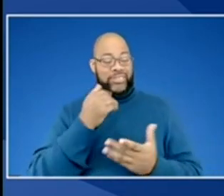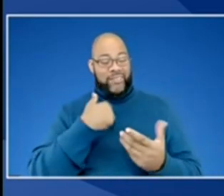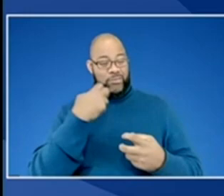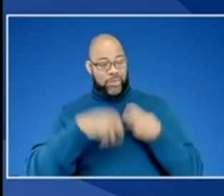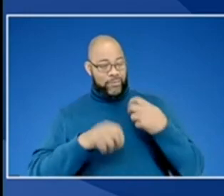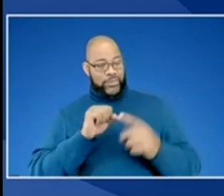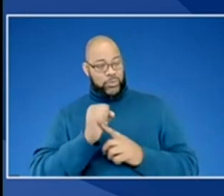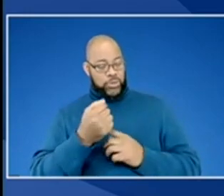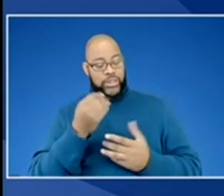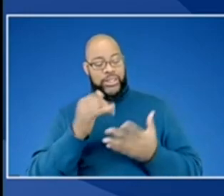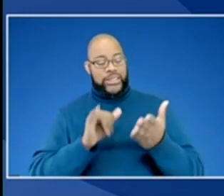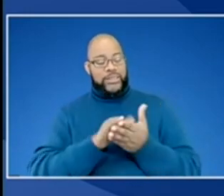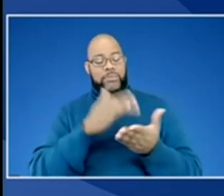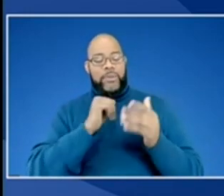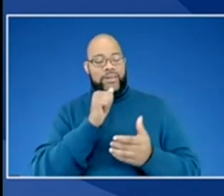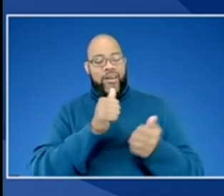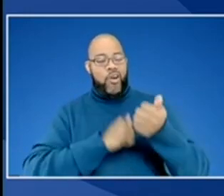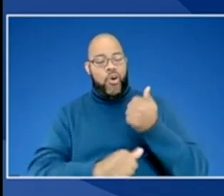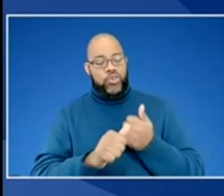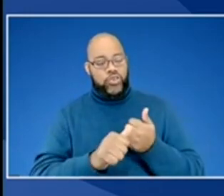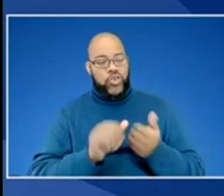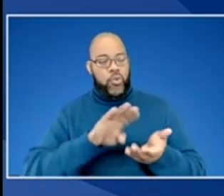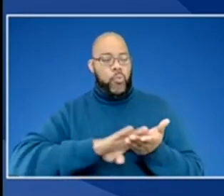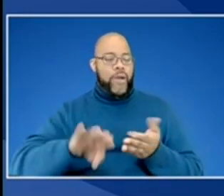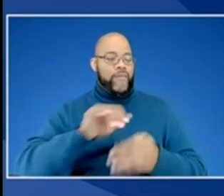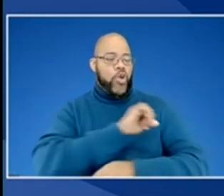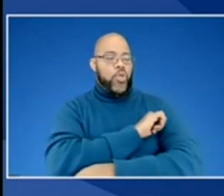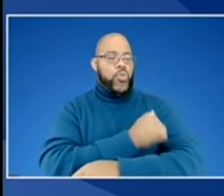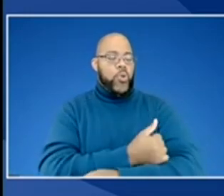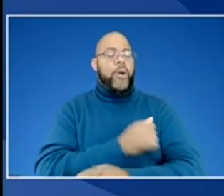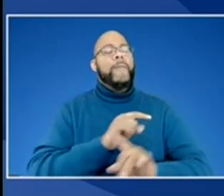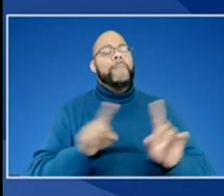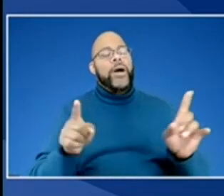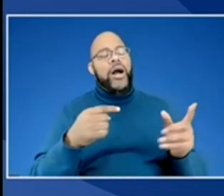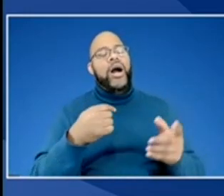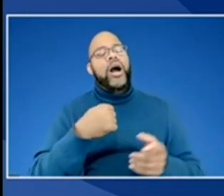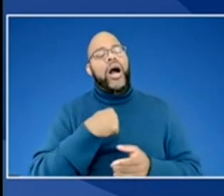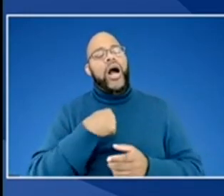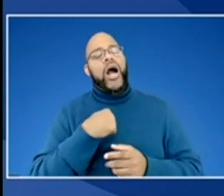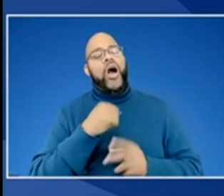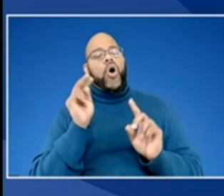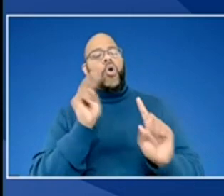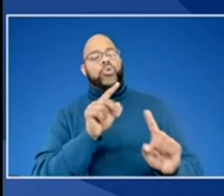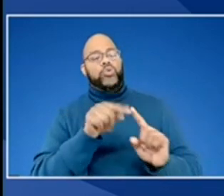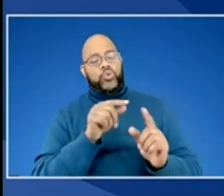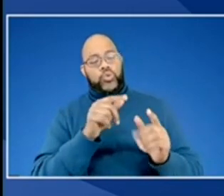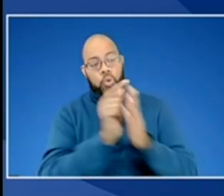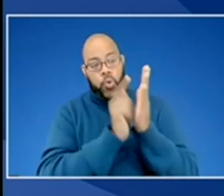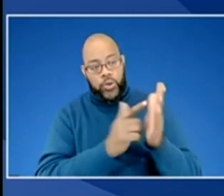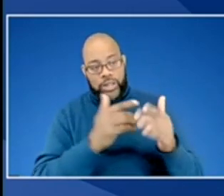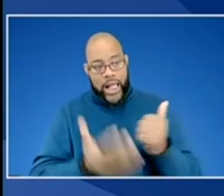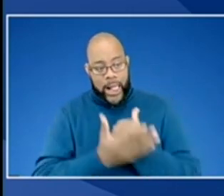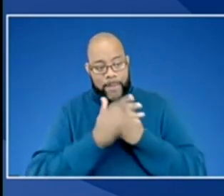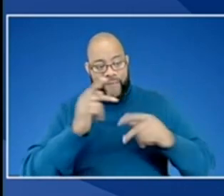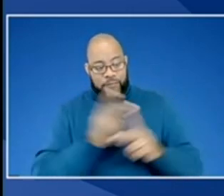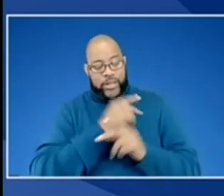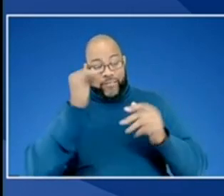may not fall under the waiver authority, but will look to the lawyers to help figure out if it can, but in the future,